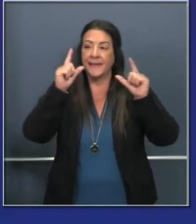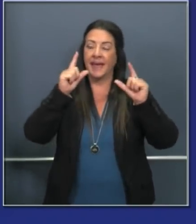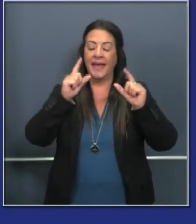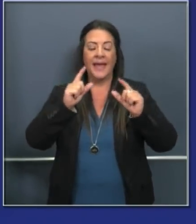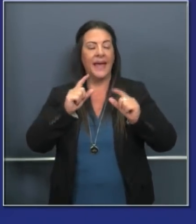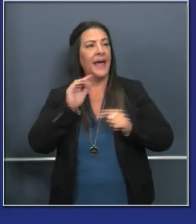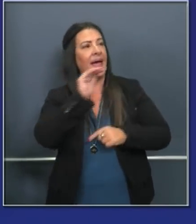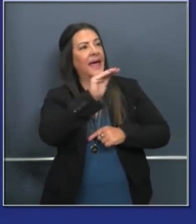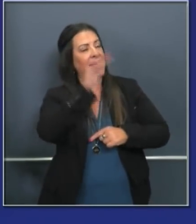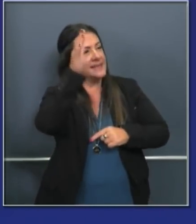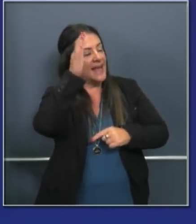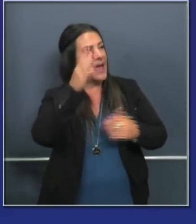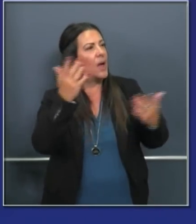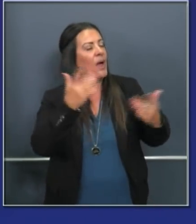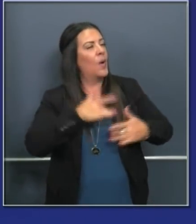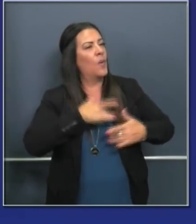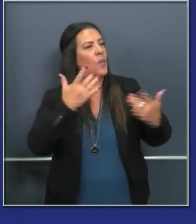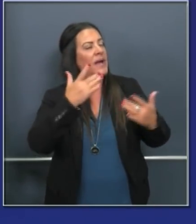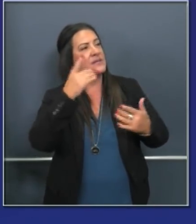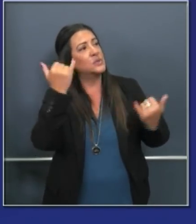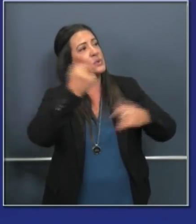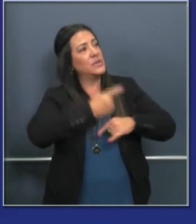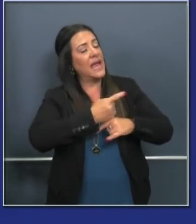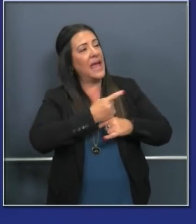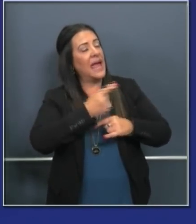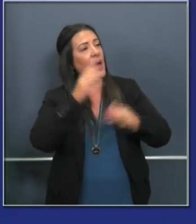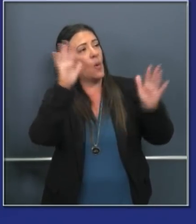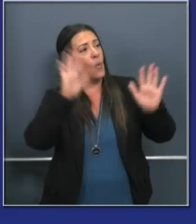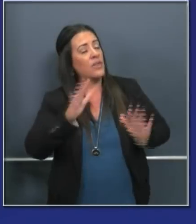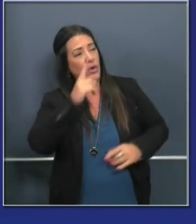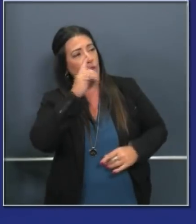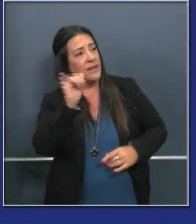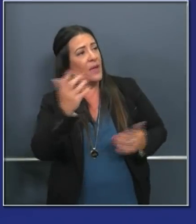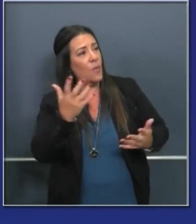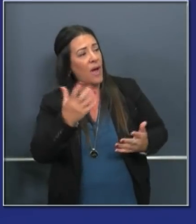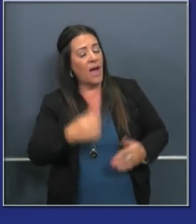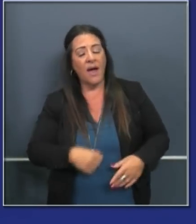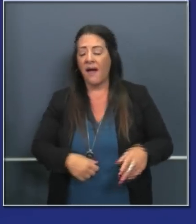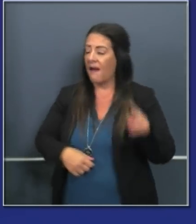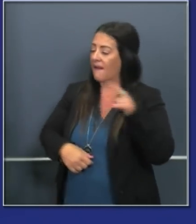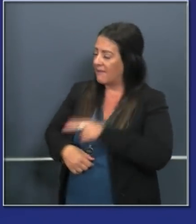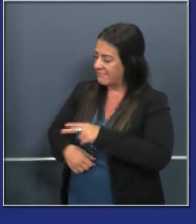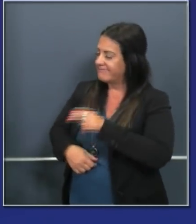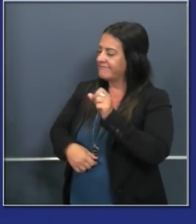KIDS WAKE UP IN THE MORNING AND SAY WHAT'S TODAY'S WEATHER LIKE. AND I SAY LOOK OUT THE BACK WINDOW IN UNDERSTAND